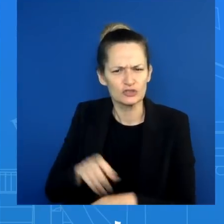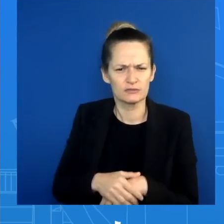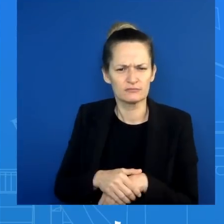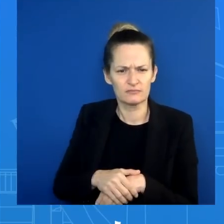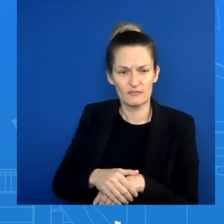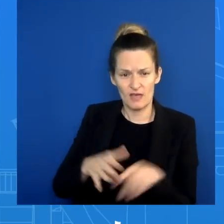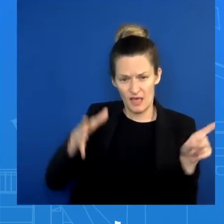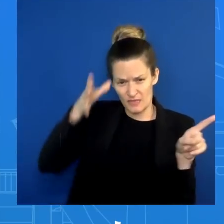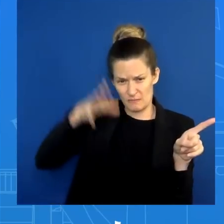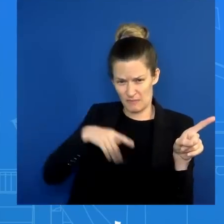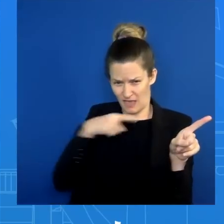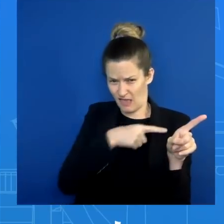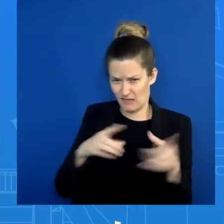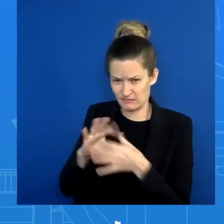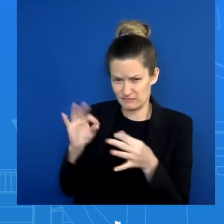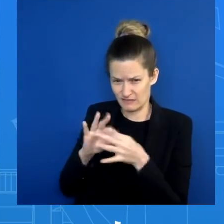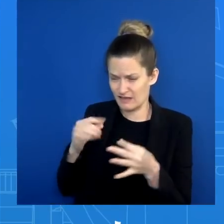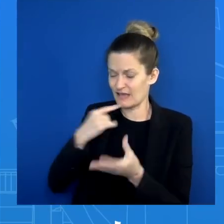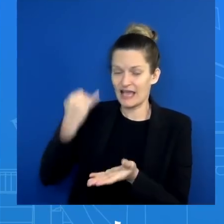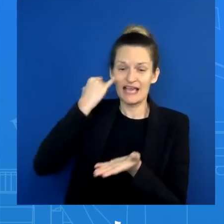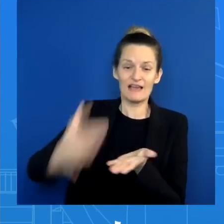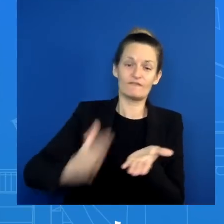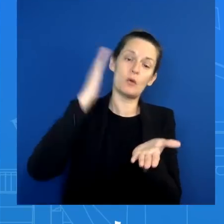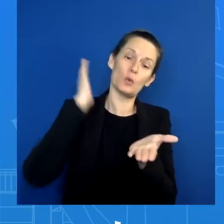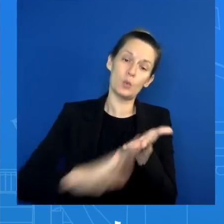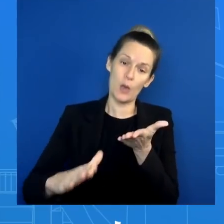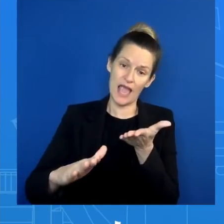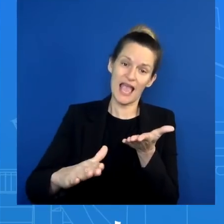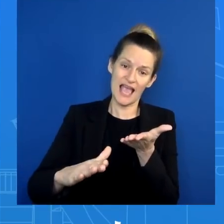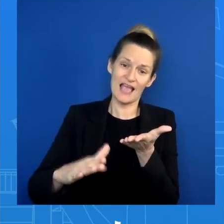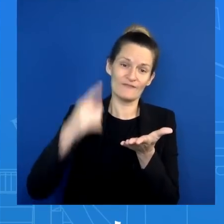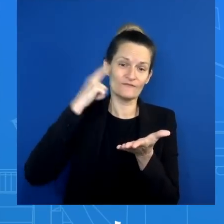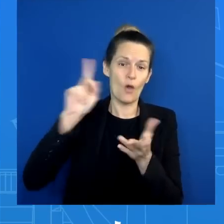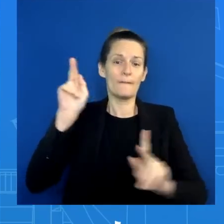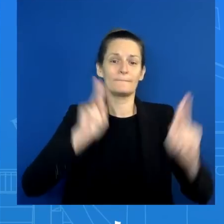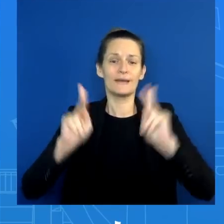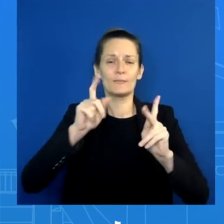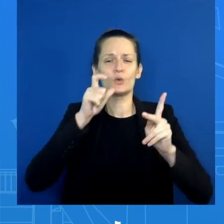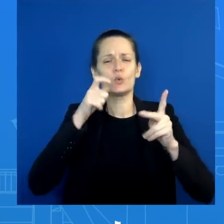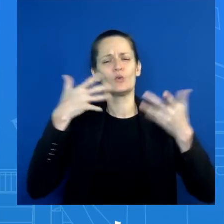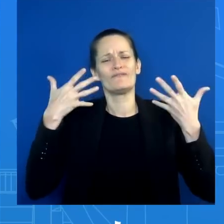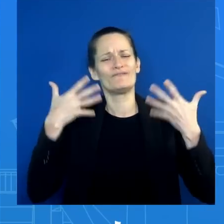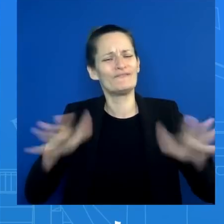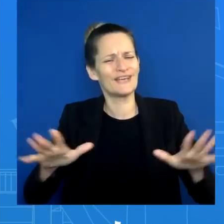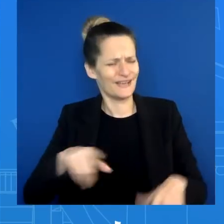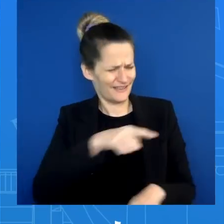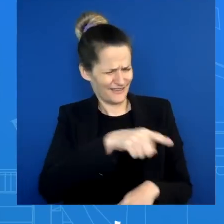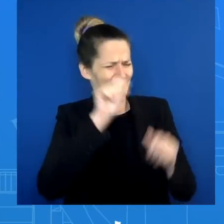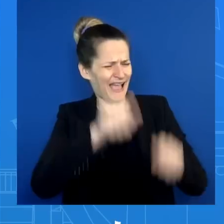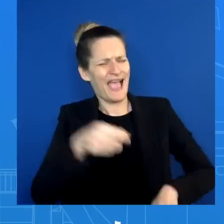to financial security sends the wrong message to Americans. And it's not a thing you can talk to. Perhaps a little bit of color.